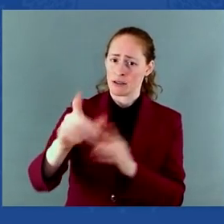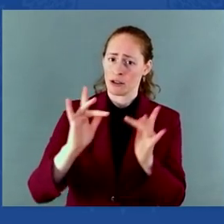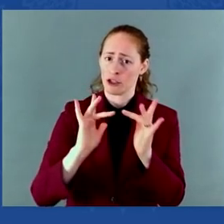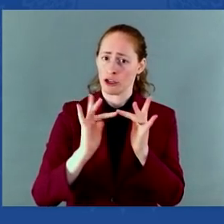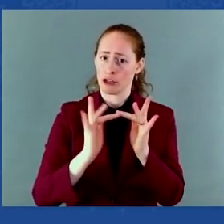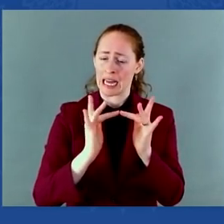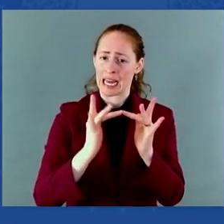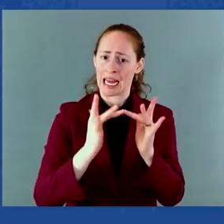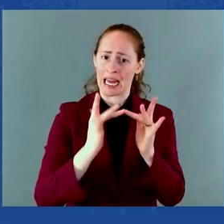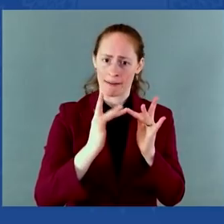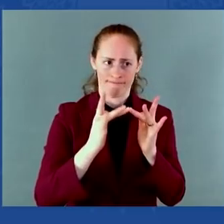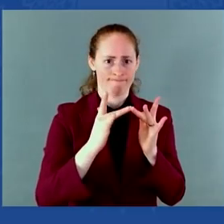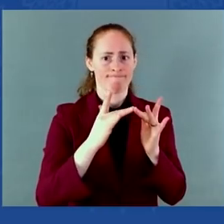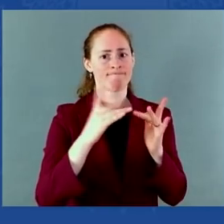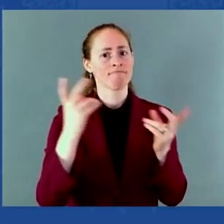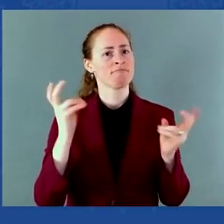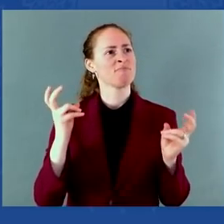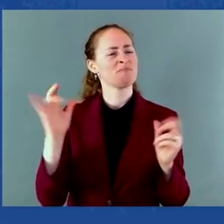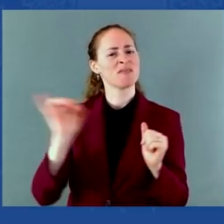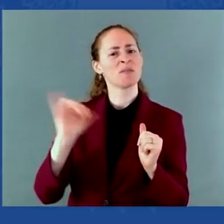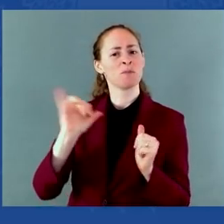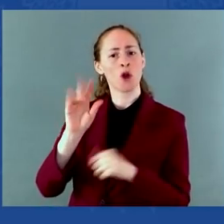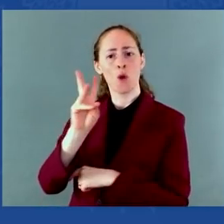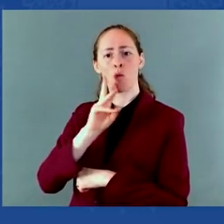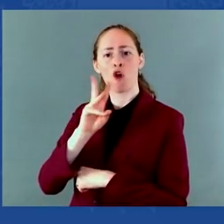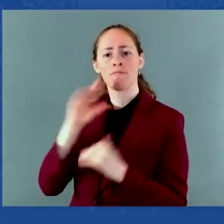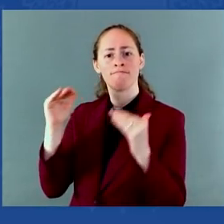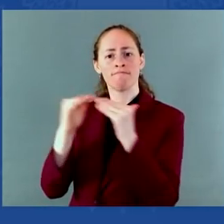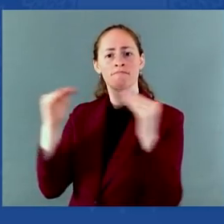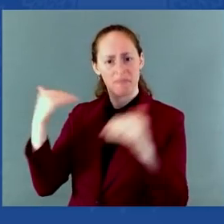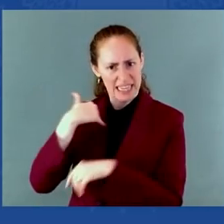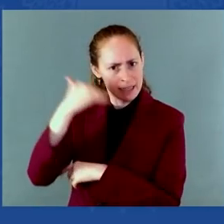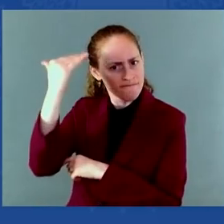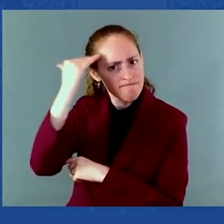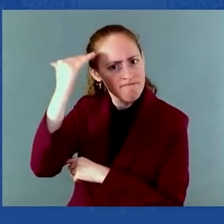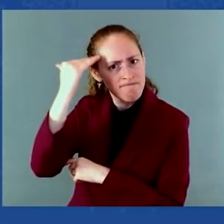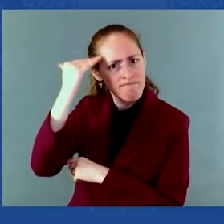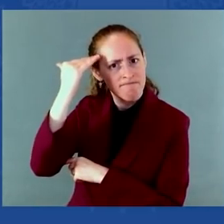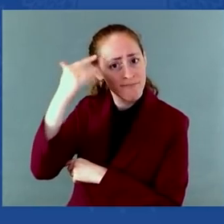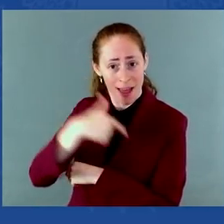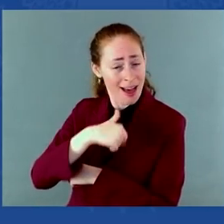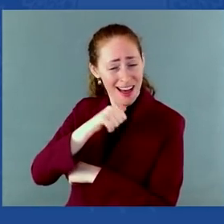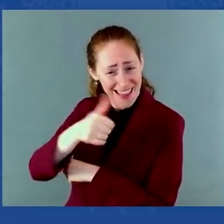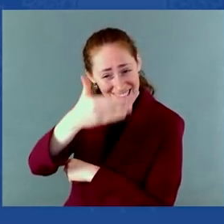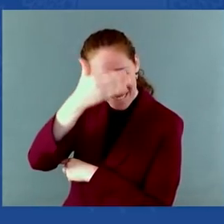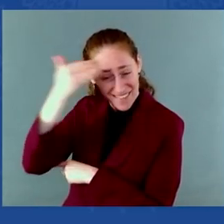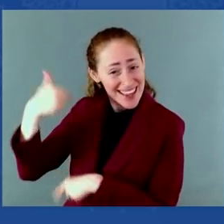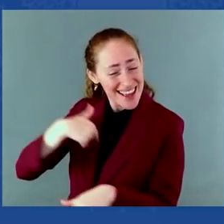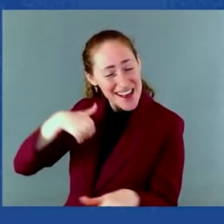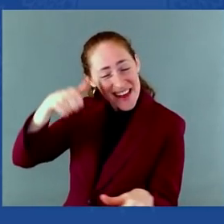But I think I already knew it, but you didn't let me forget it. And now not just in New Hampshire -- for New Hampshire families